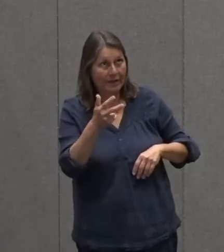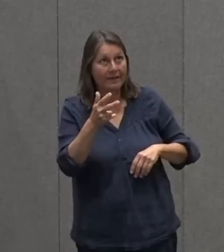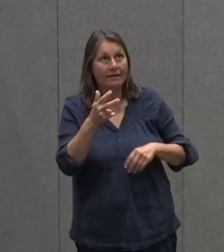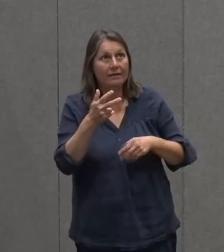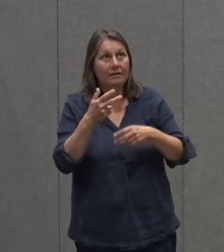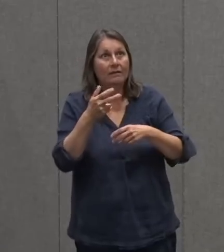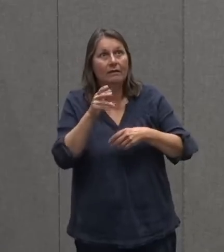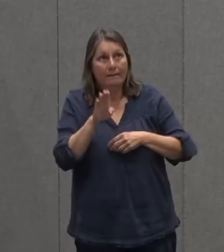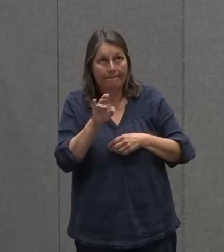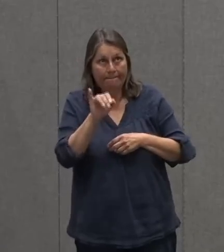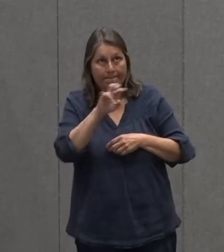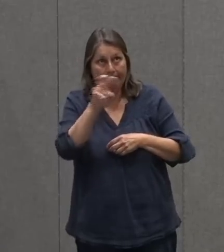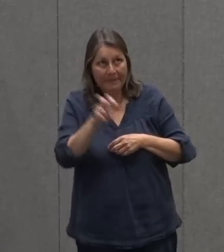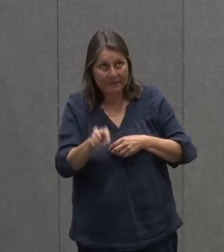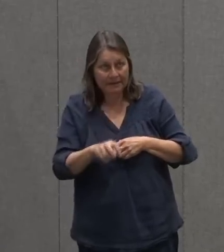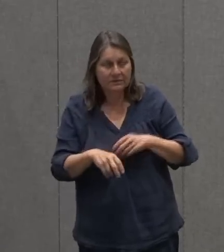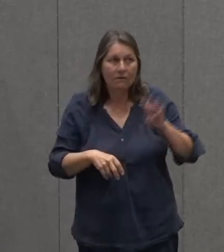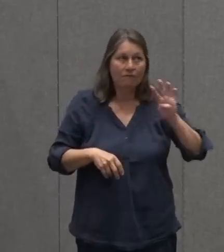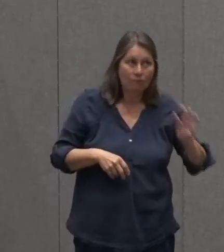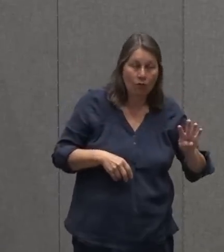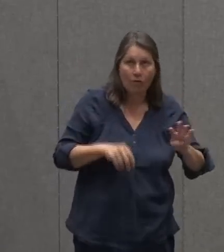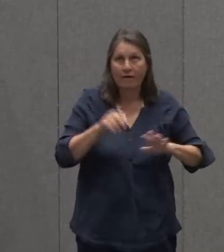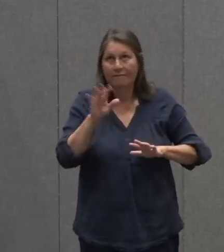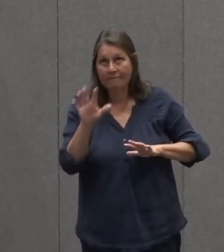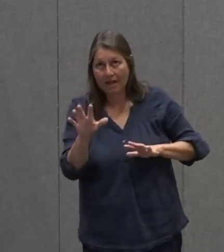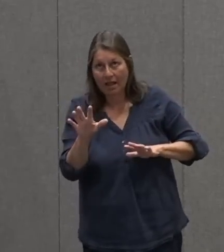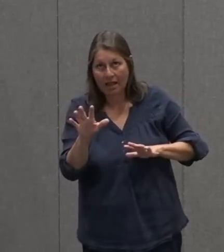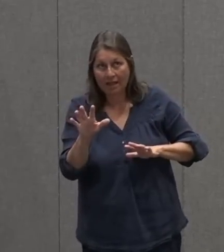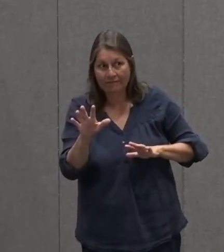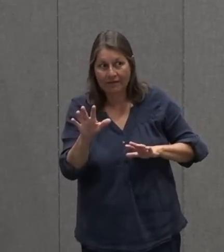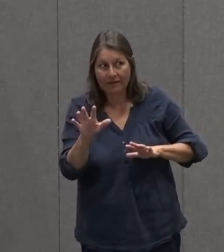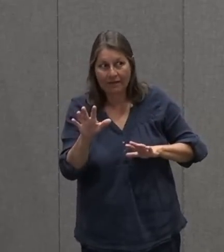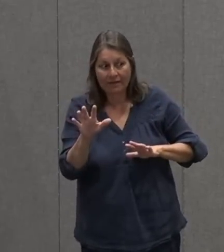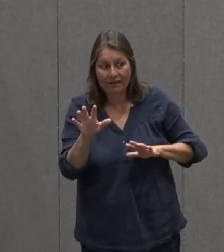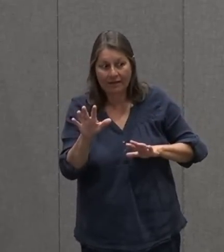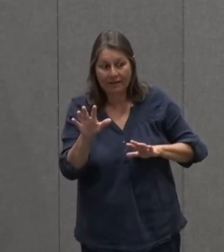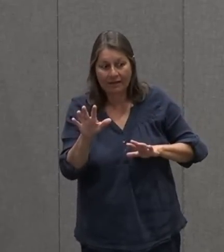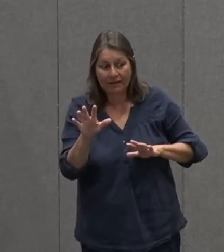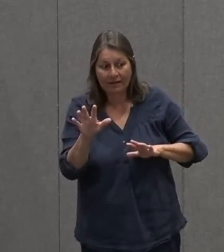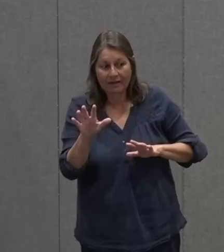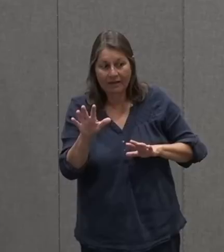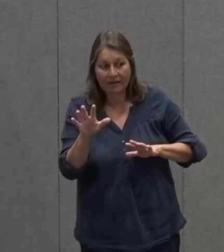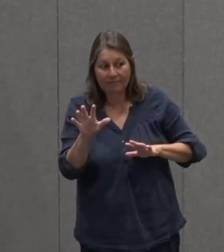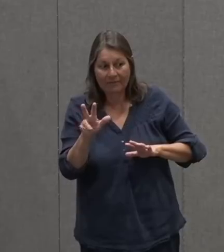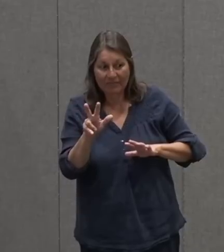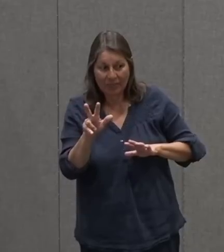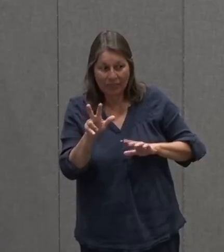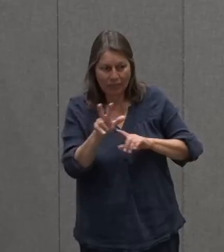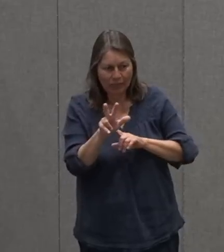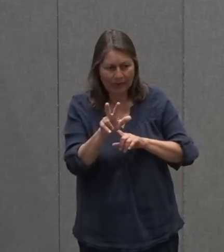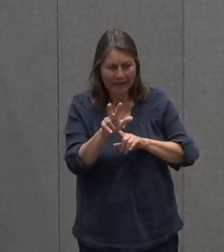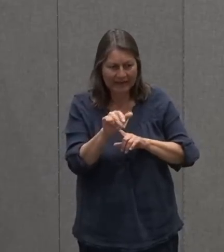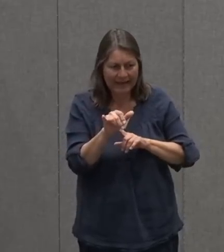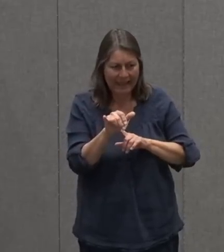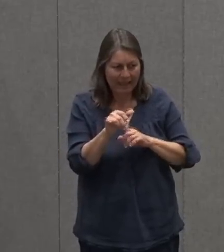And then four, five but what happens with our three because our next number is going to be our six,